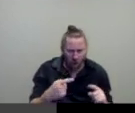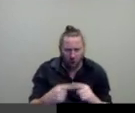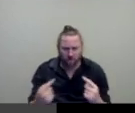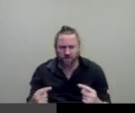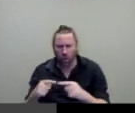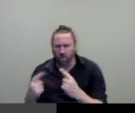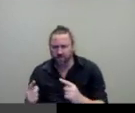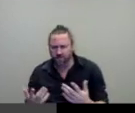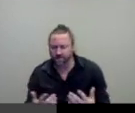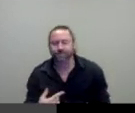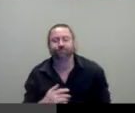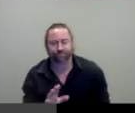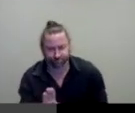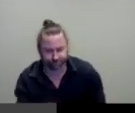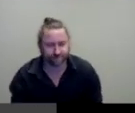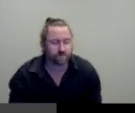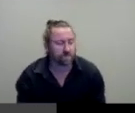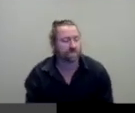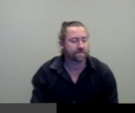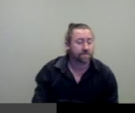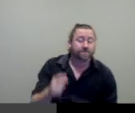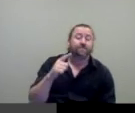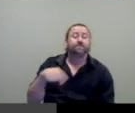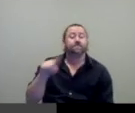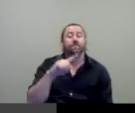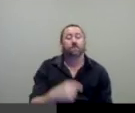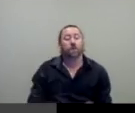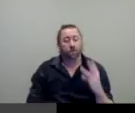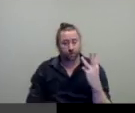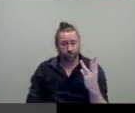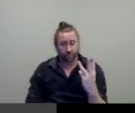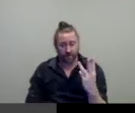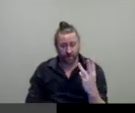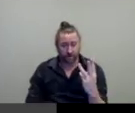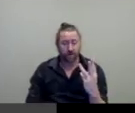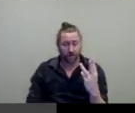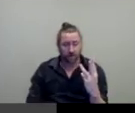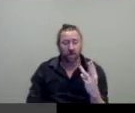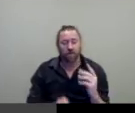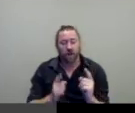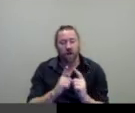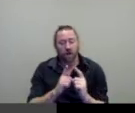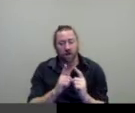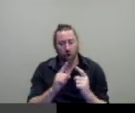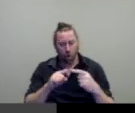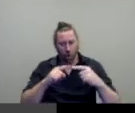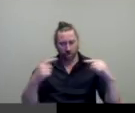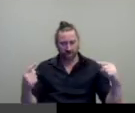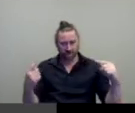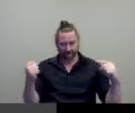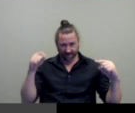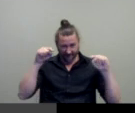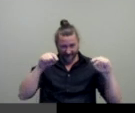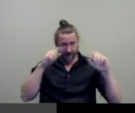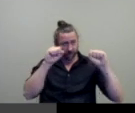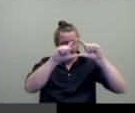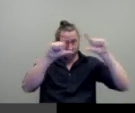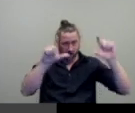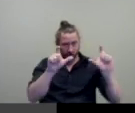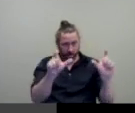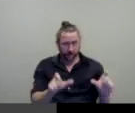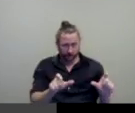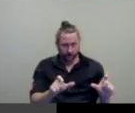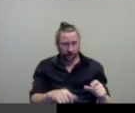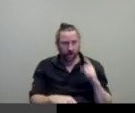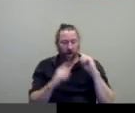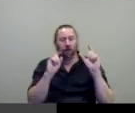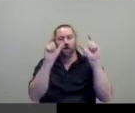all of these artists draw on the evocative tensions of opposites so Ghadirian draws on past